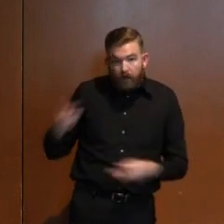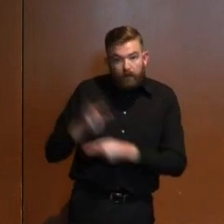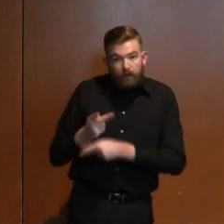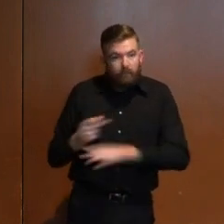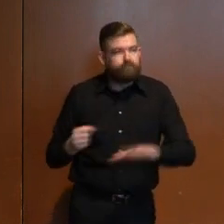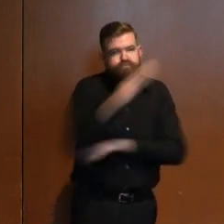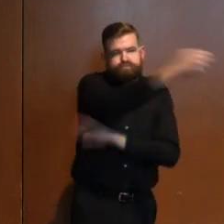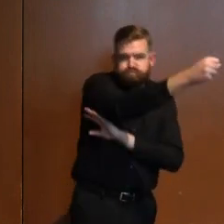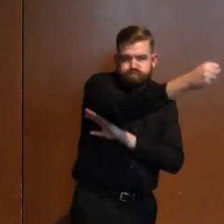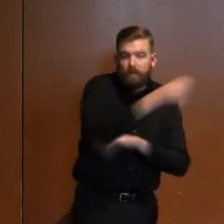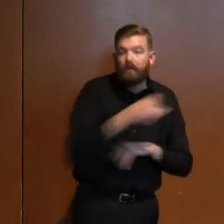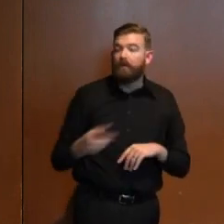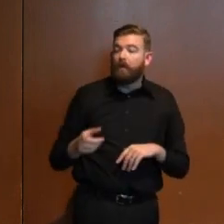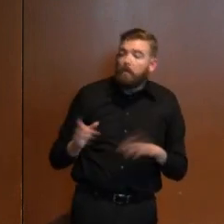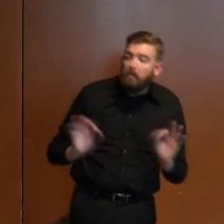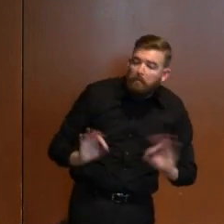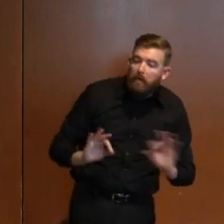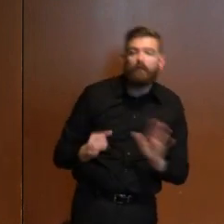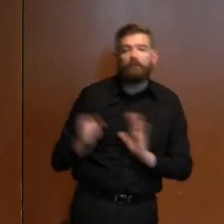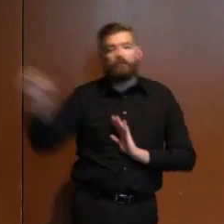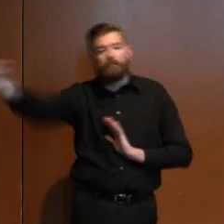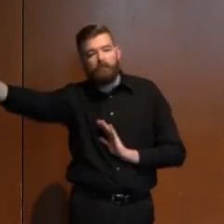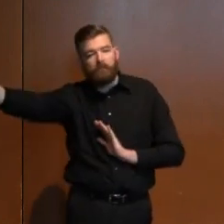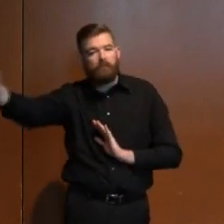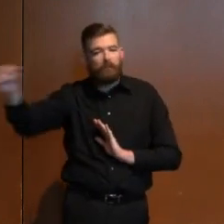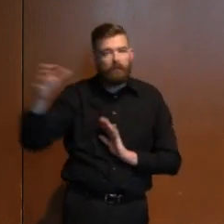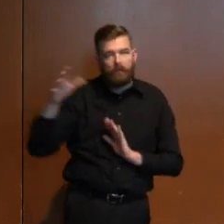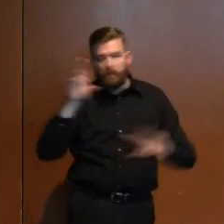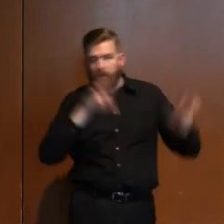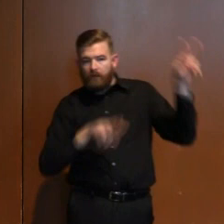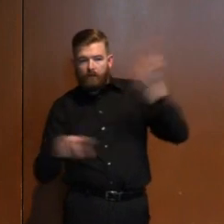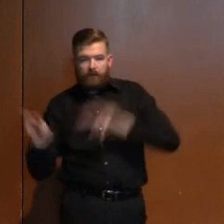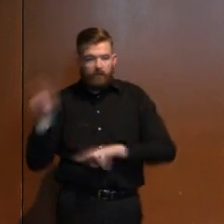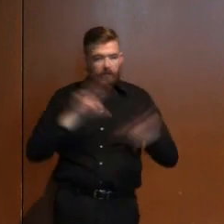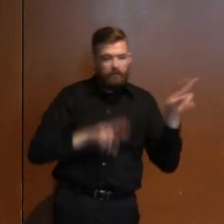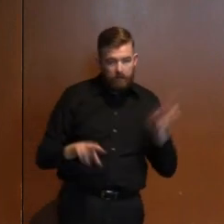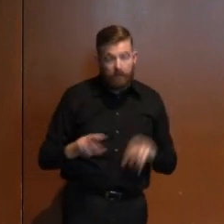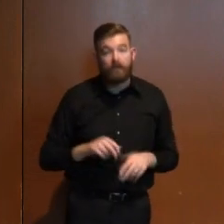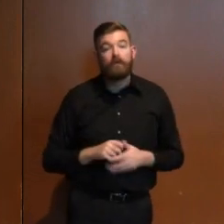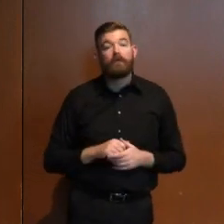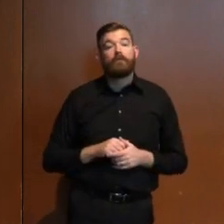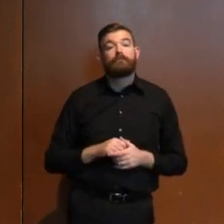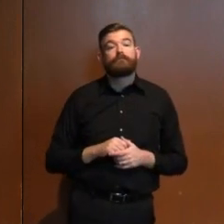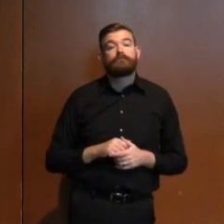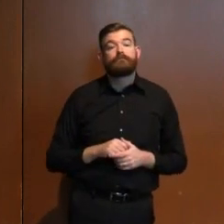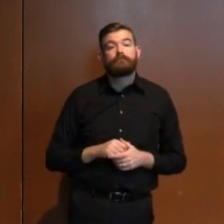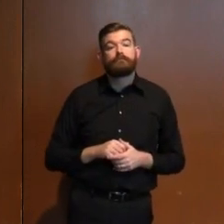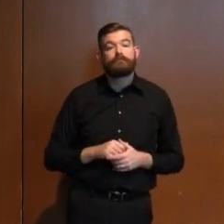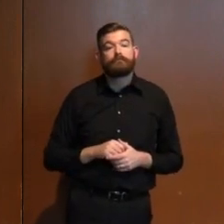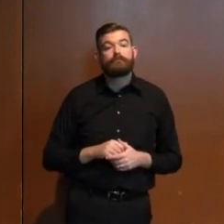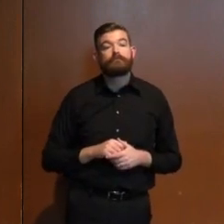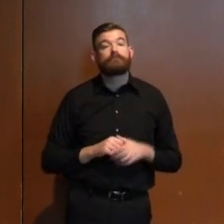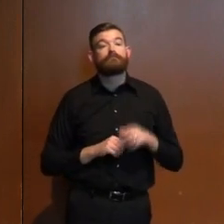NEEDS OF PATIENTS, CRITICAL CARE OR MEDICAL SURGICAL. WE DO EXPECT THAT THE HOSPITALS